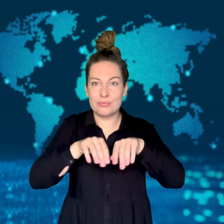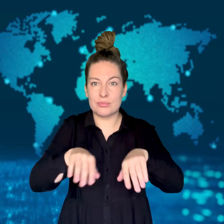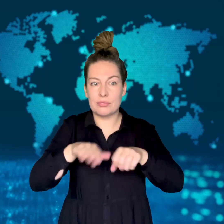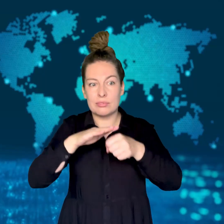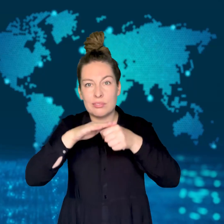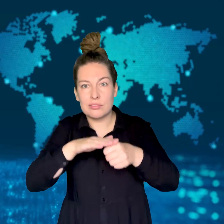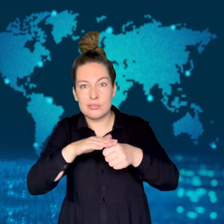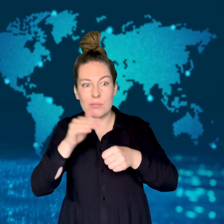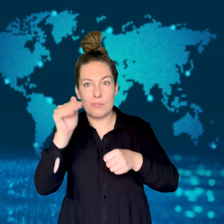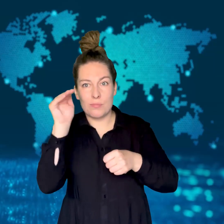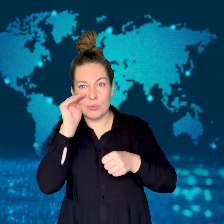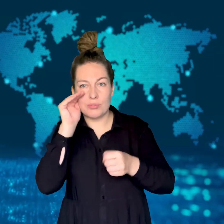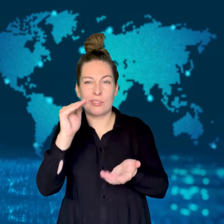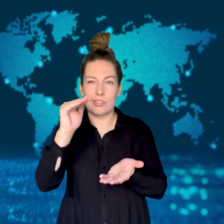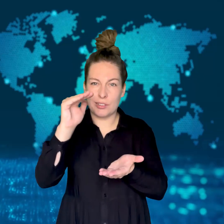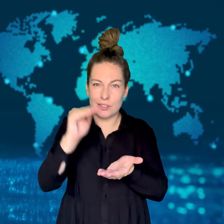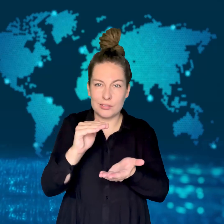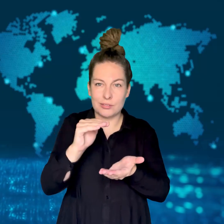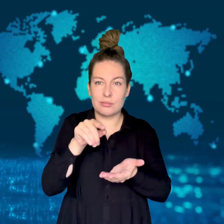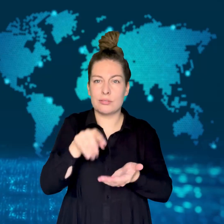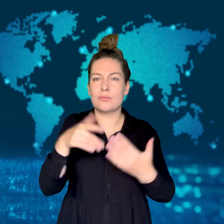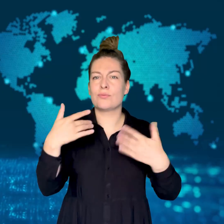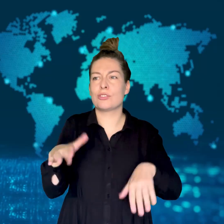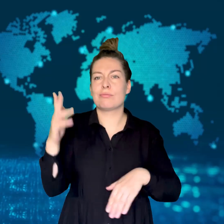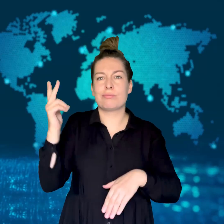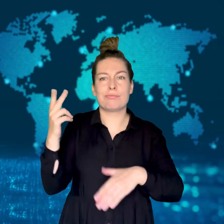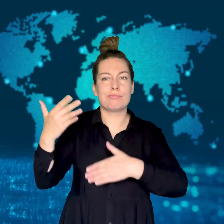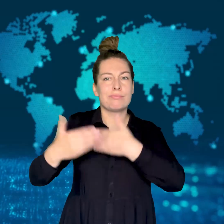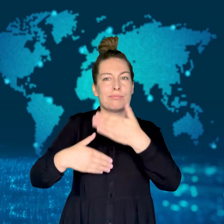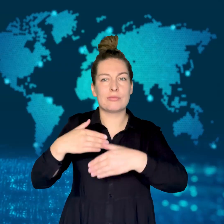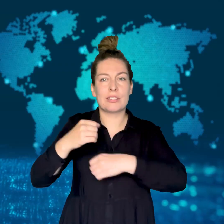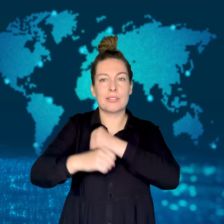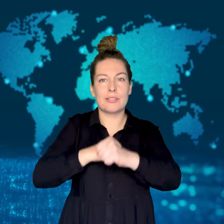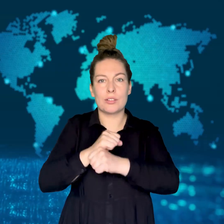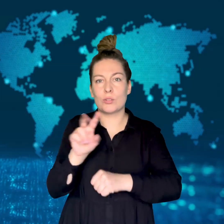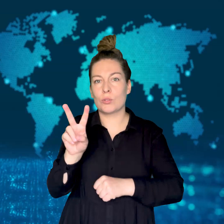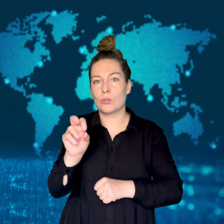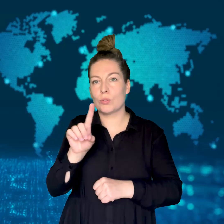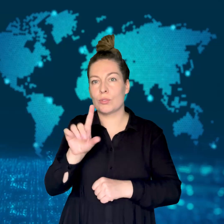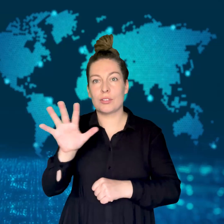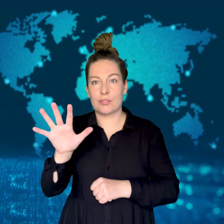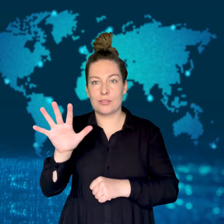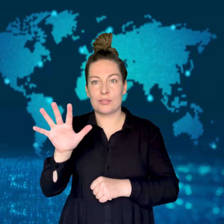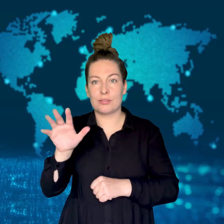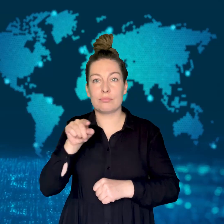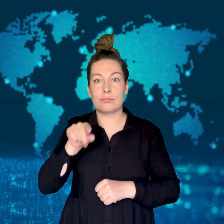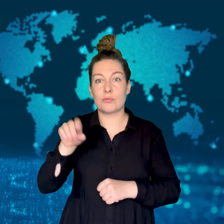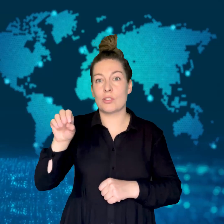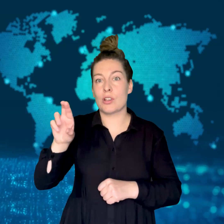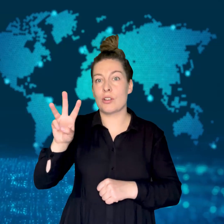Orwoba requested a comment from the business about what had happened.